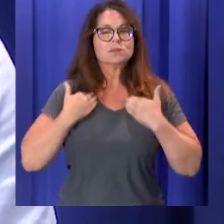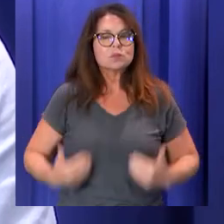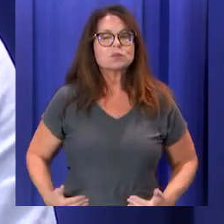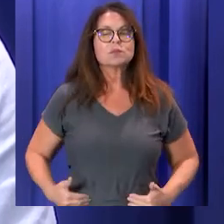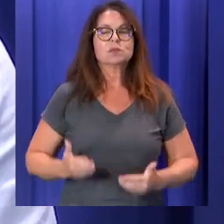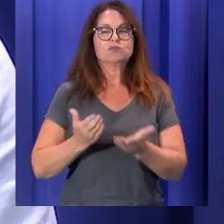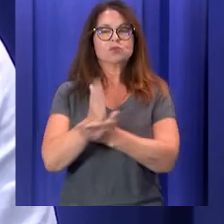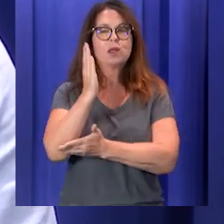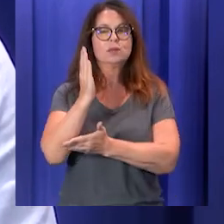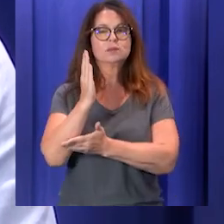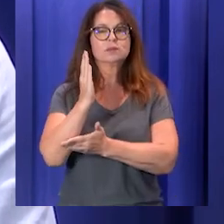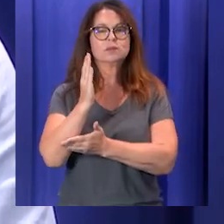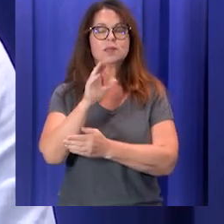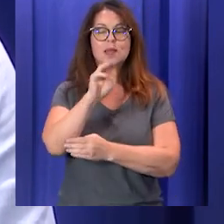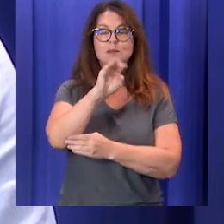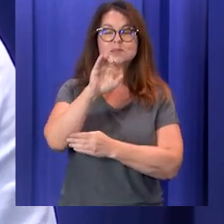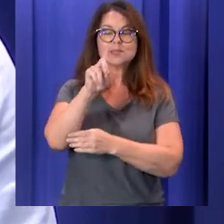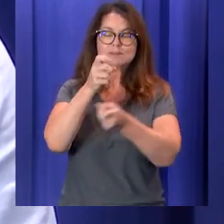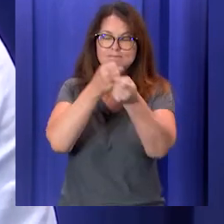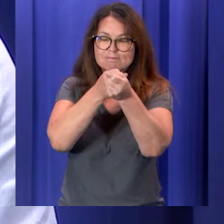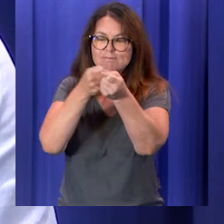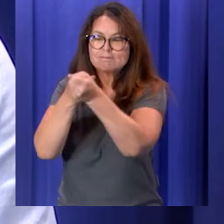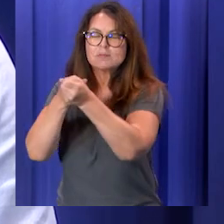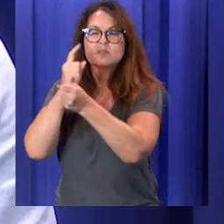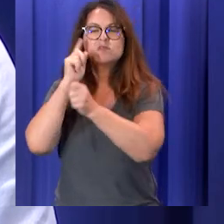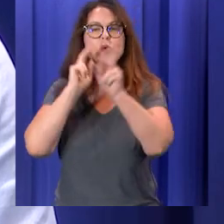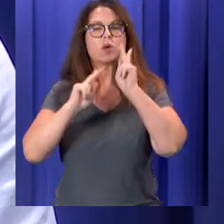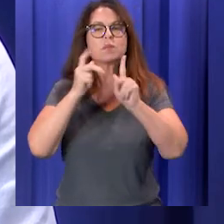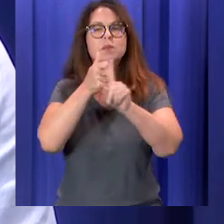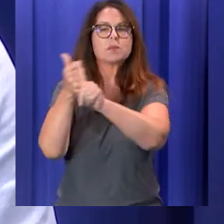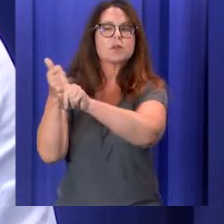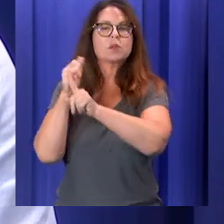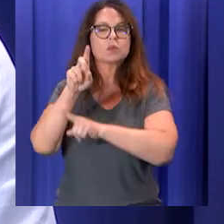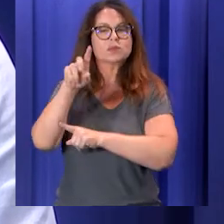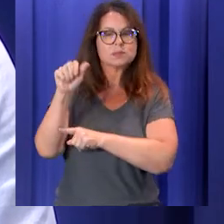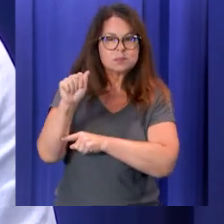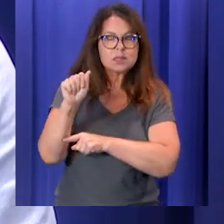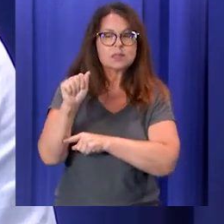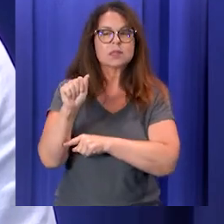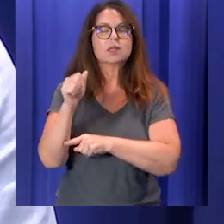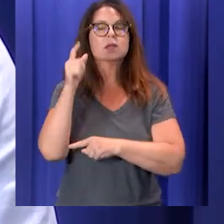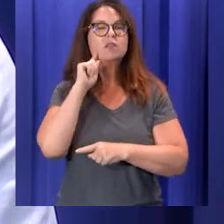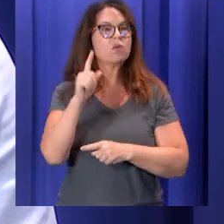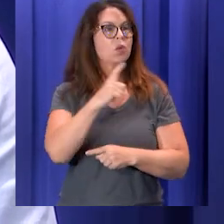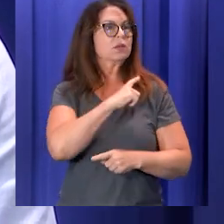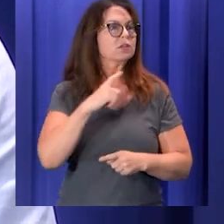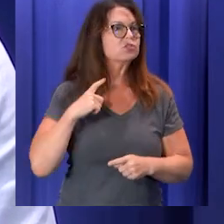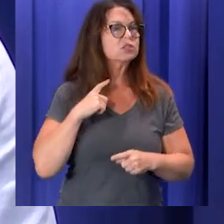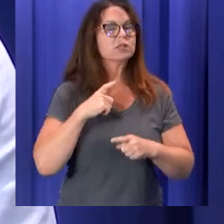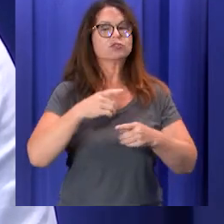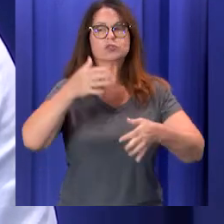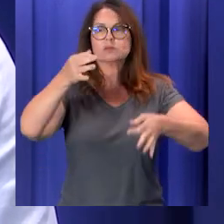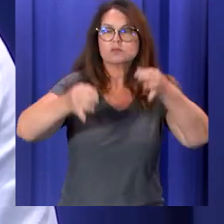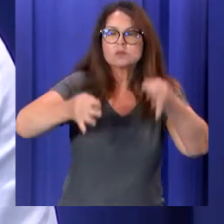for people with disabilities to state government, to the legislature, to the judiciary, to the public,